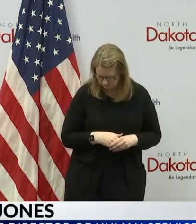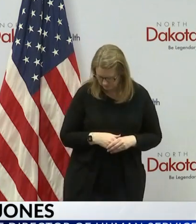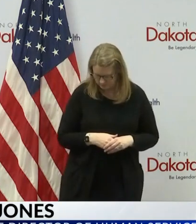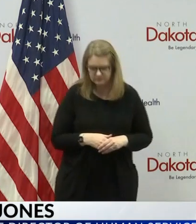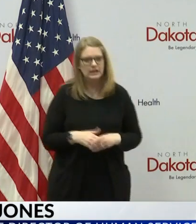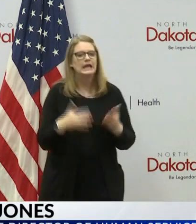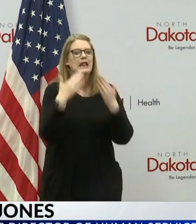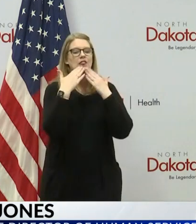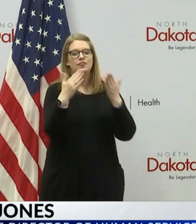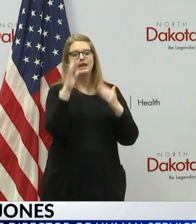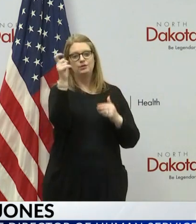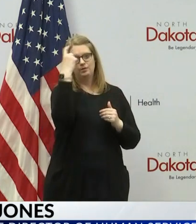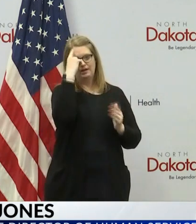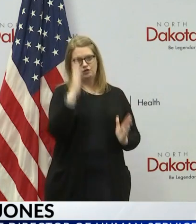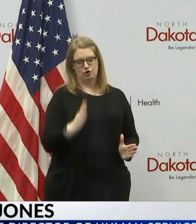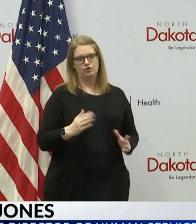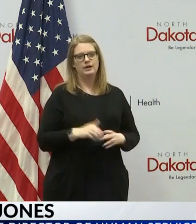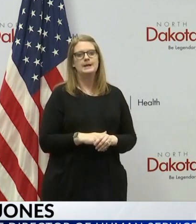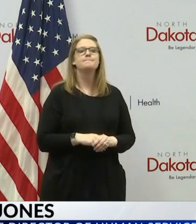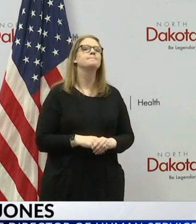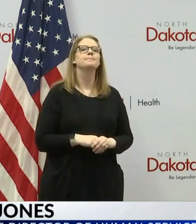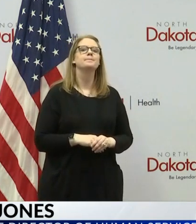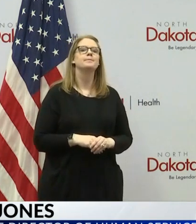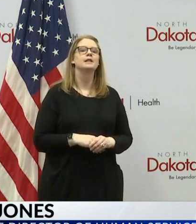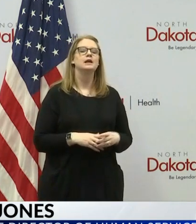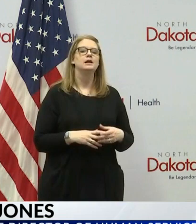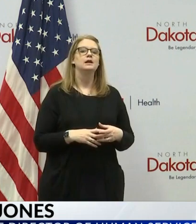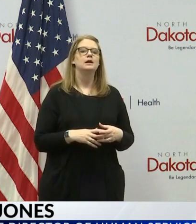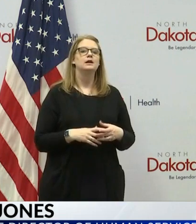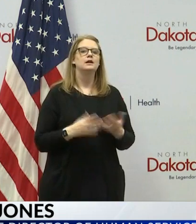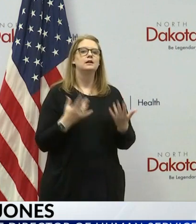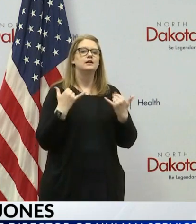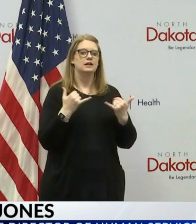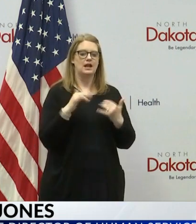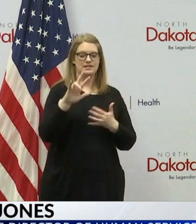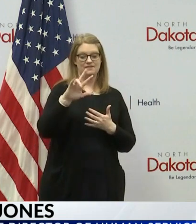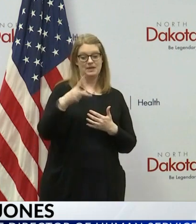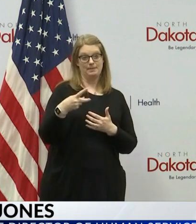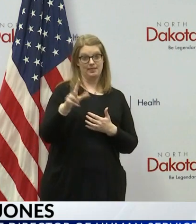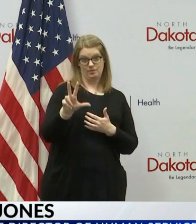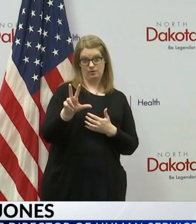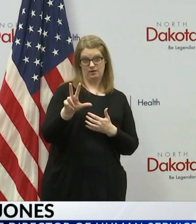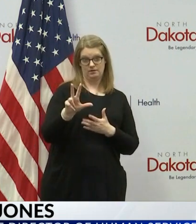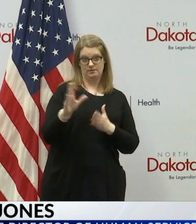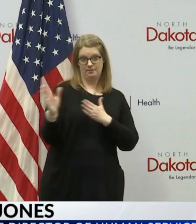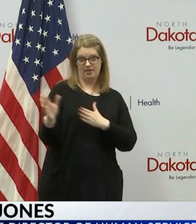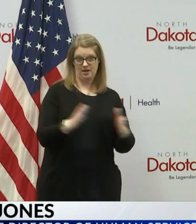AND YOUR LEADERSHIP ON THIS IMPORTANT ISSUE. THANK YOU GOVERNOR.